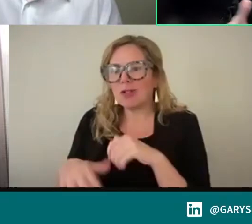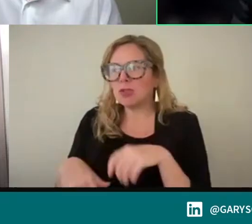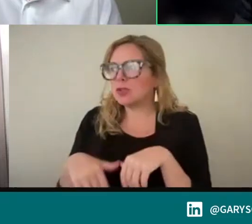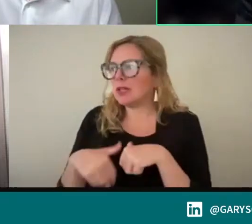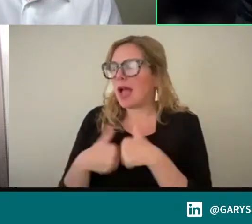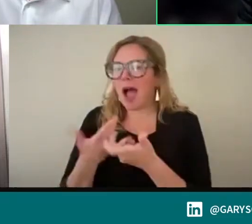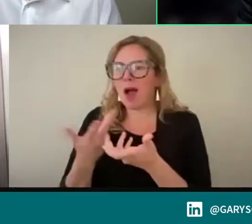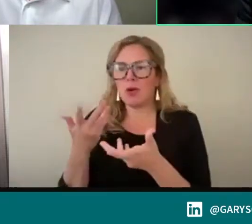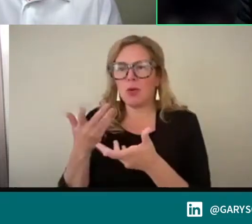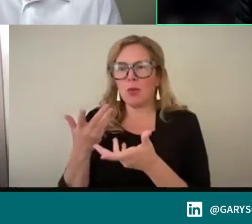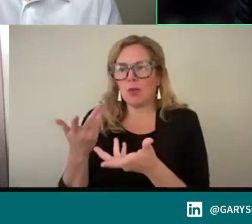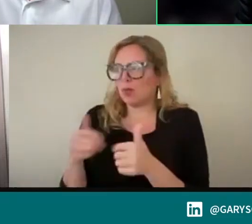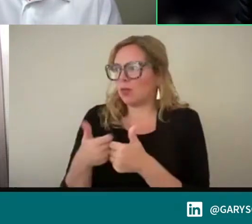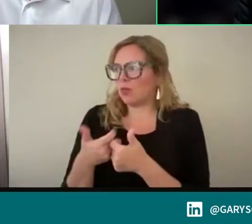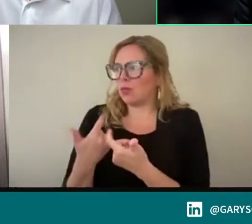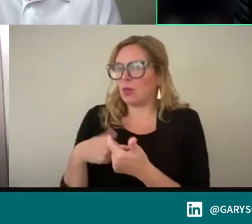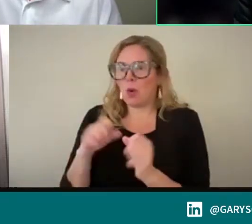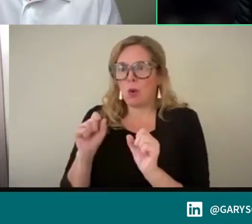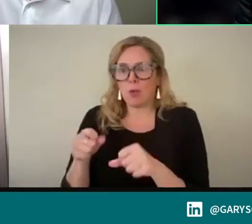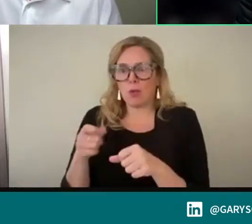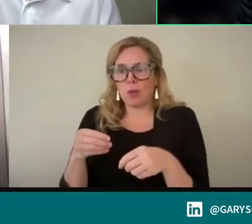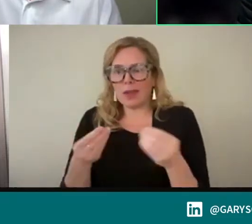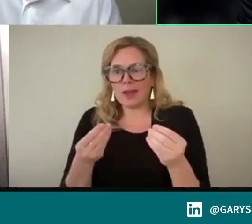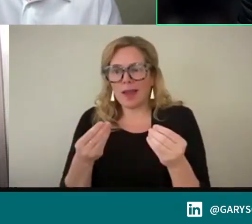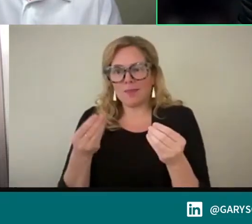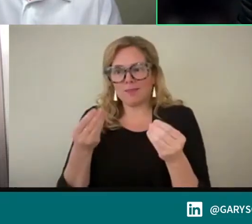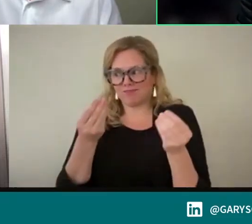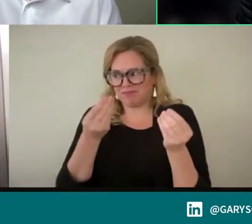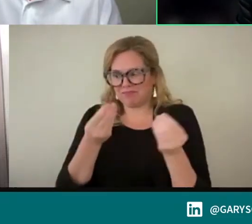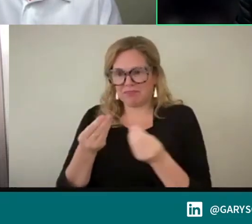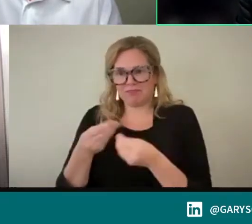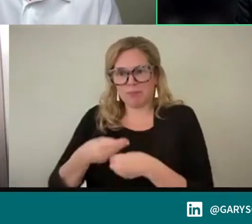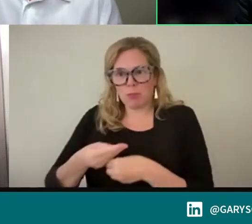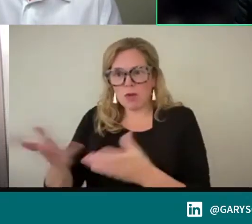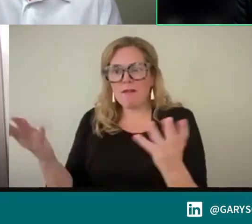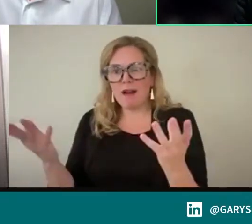of us can provide the whole transport but, it is gonna to take a union of partners,